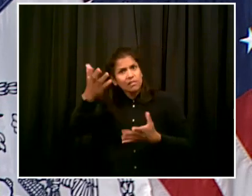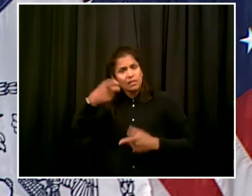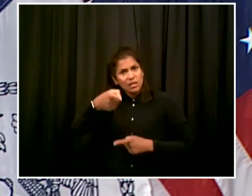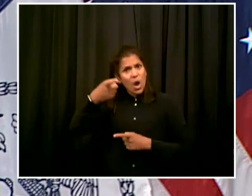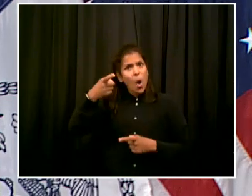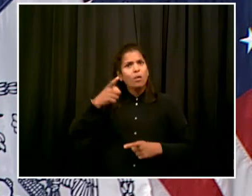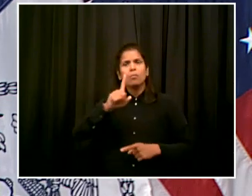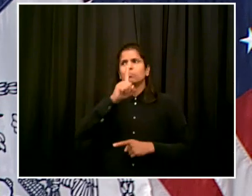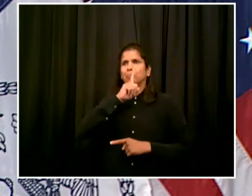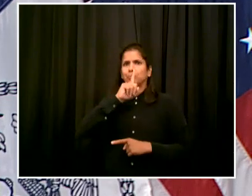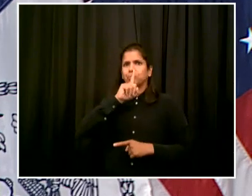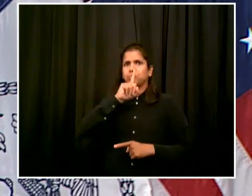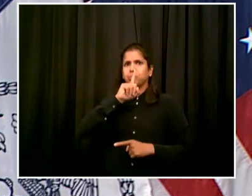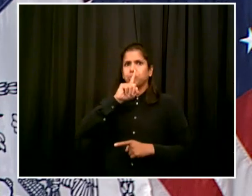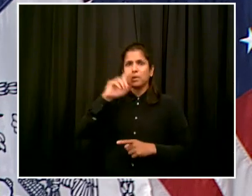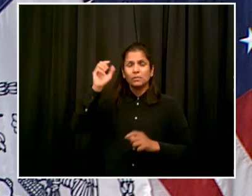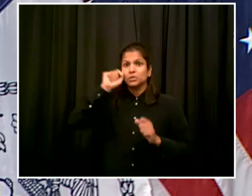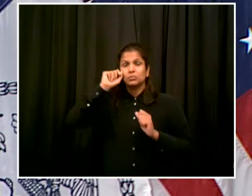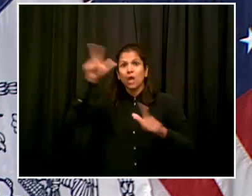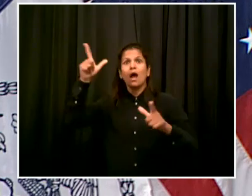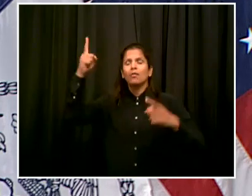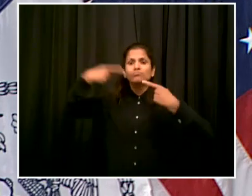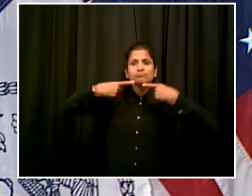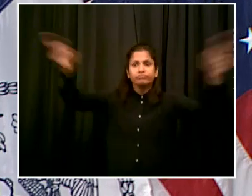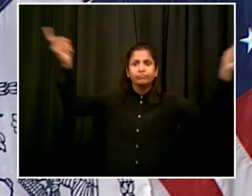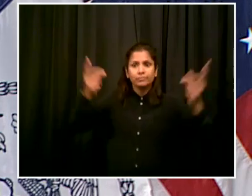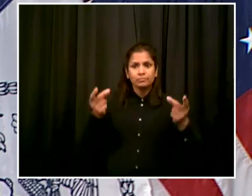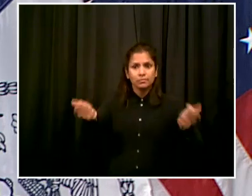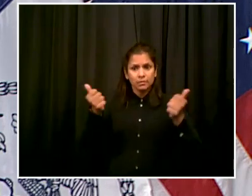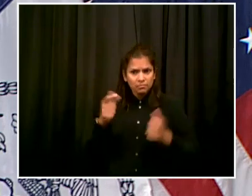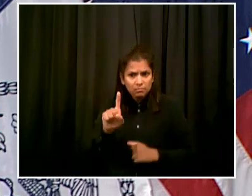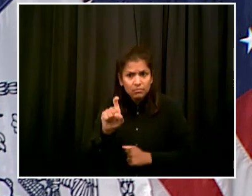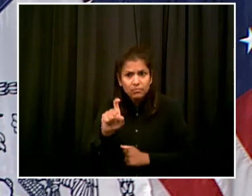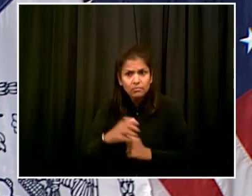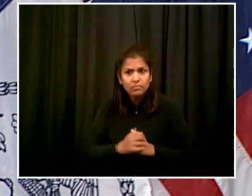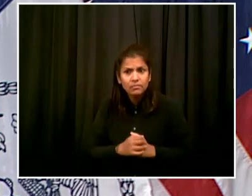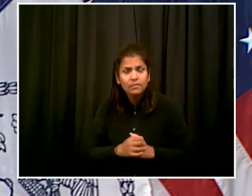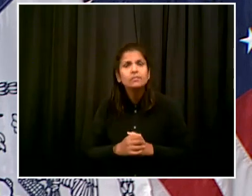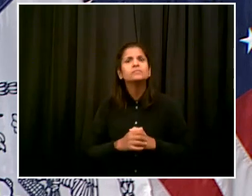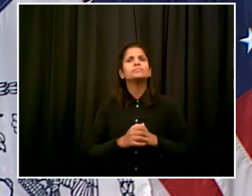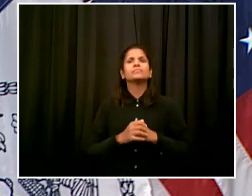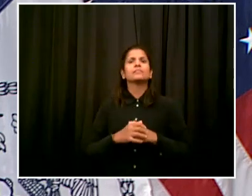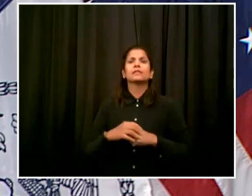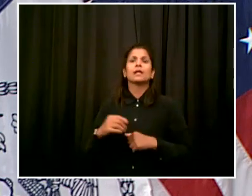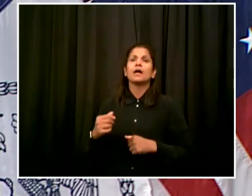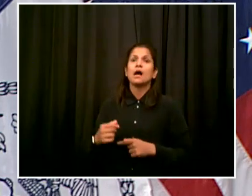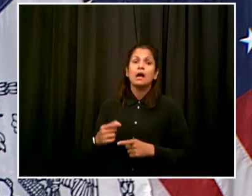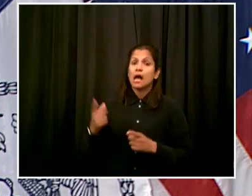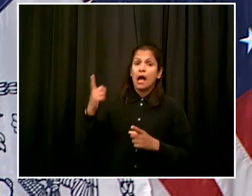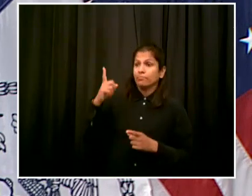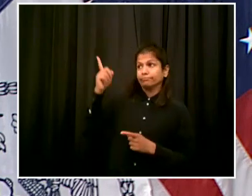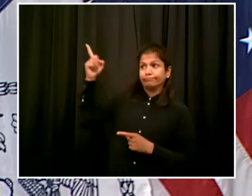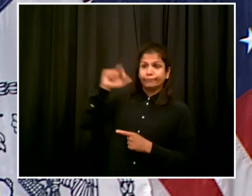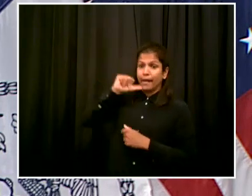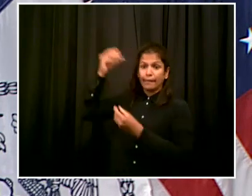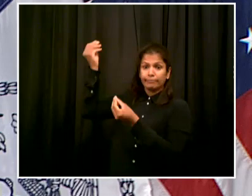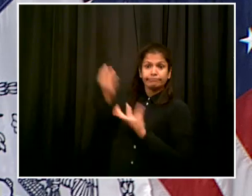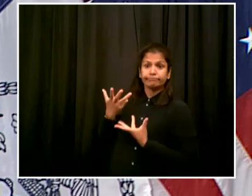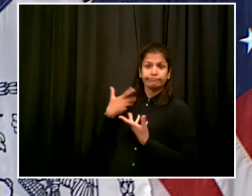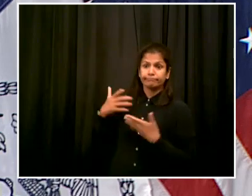THE DECISION IS